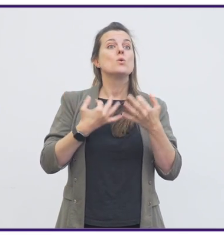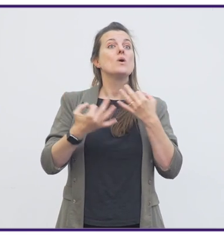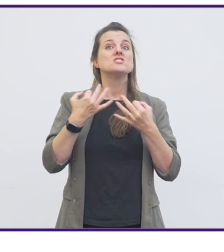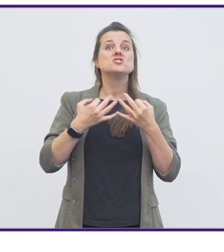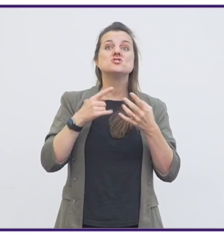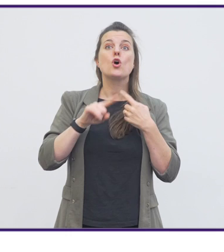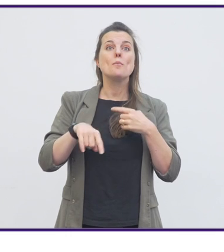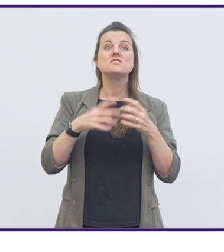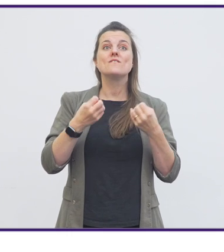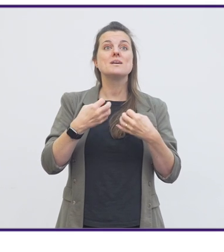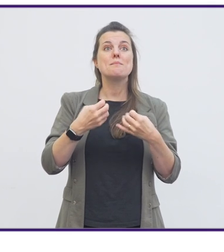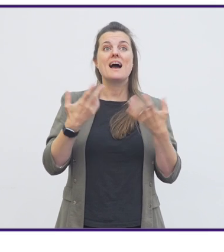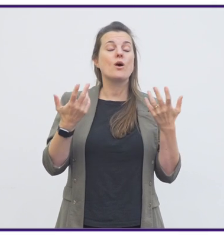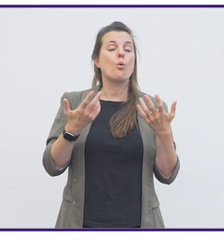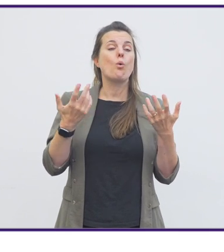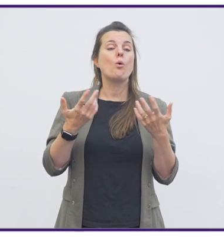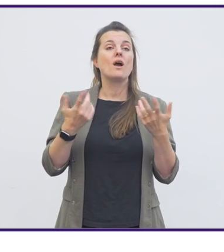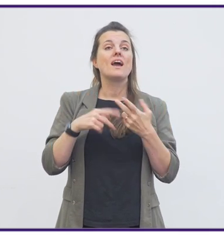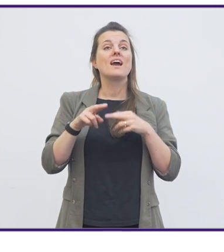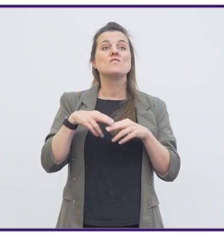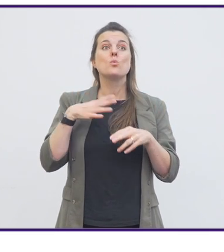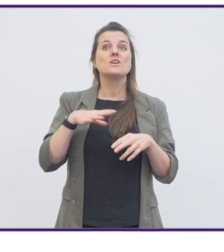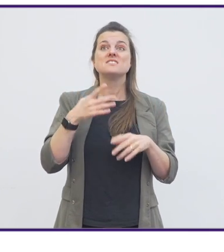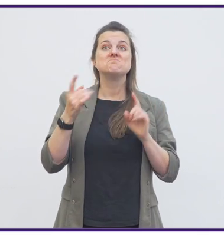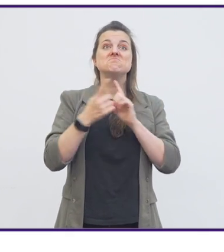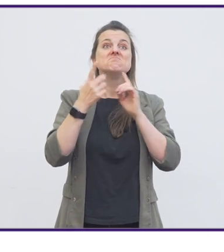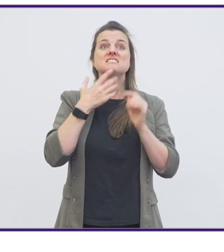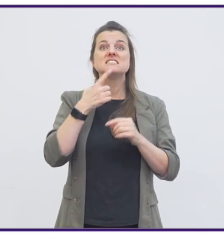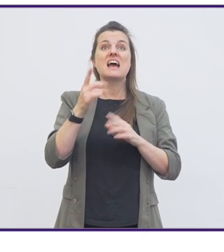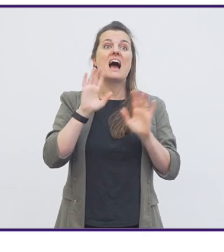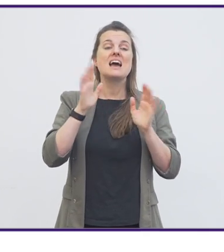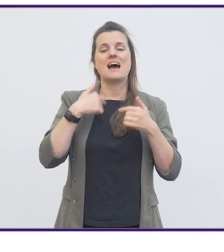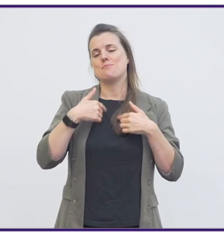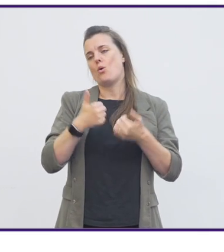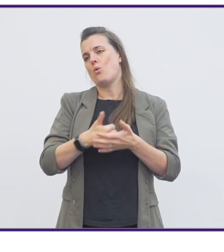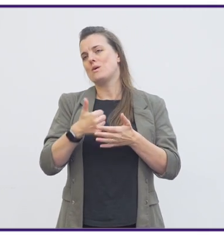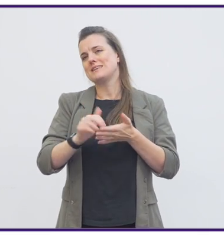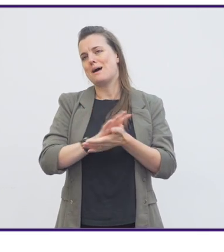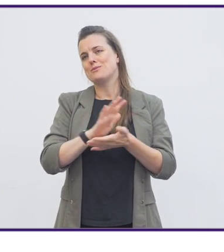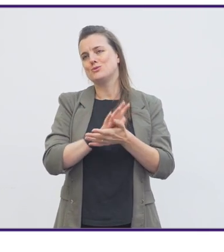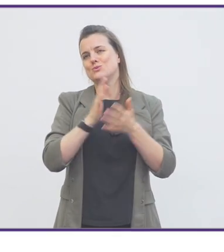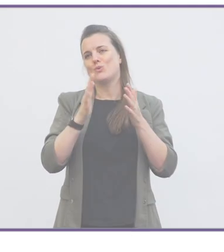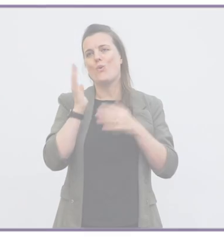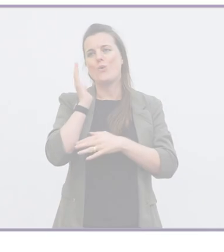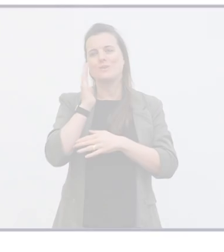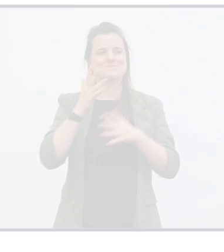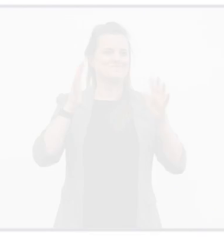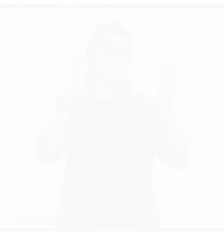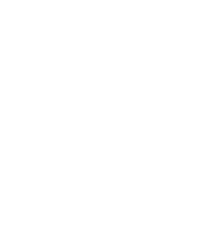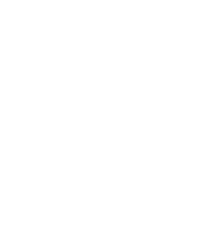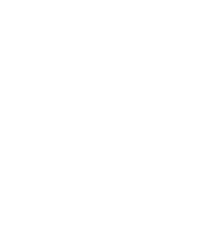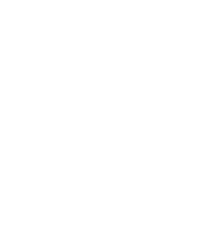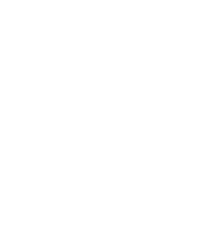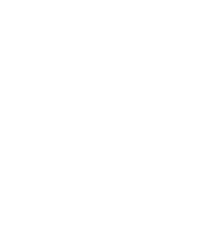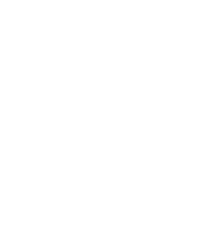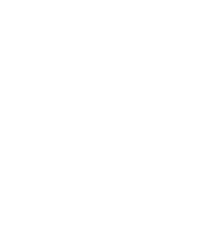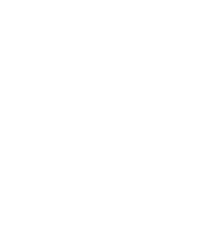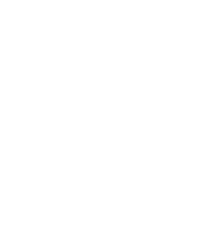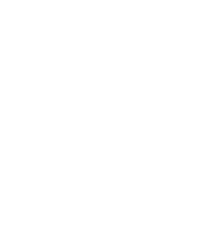comments, or feedback, or if you want to say hi, I'm always happy to talk. Thank you so much, Suzie. Excellent one.